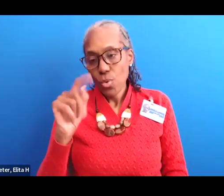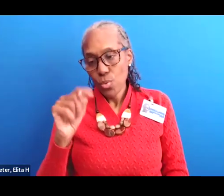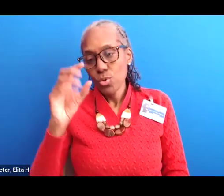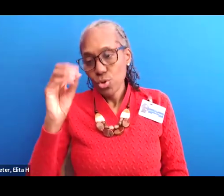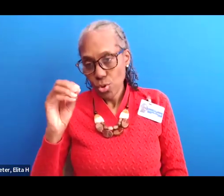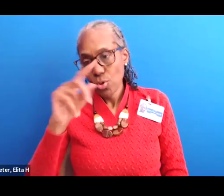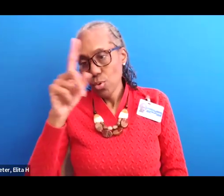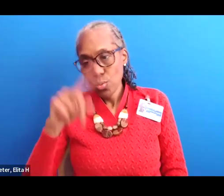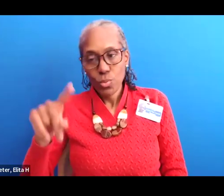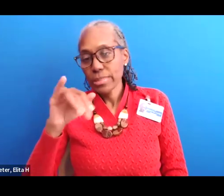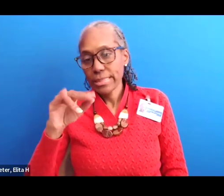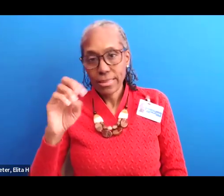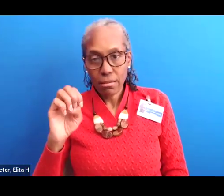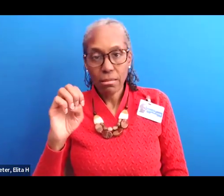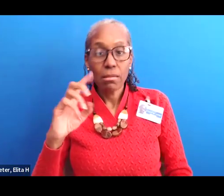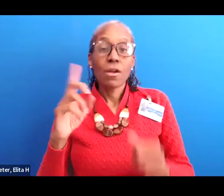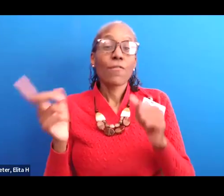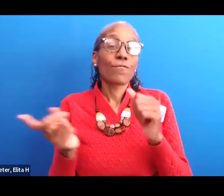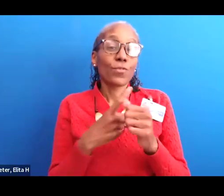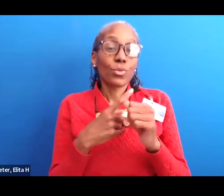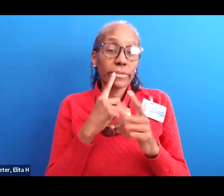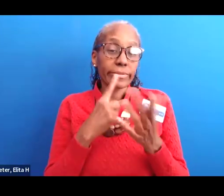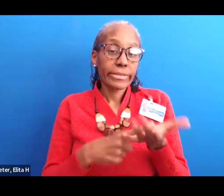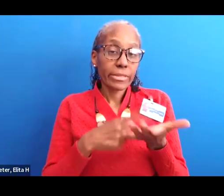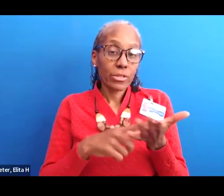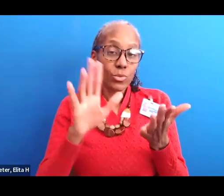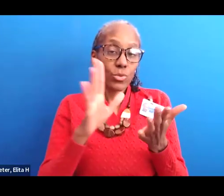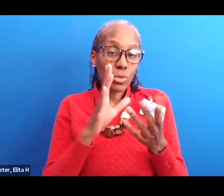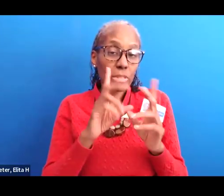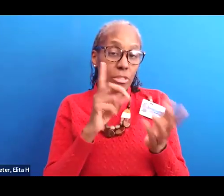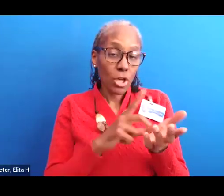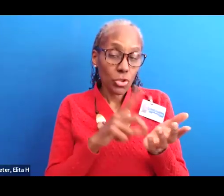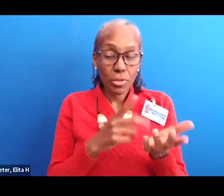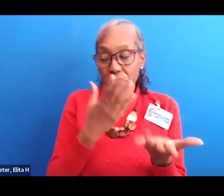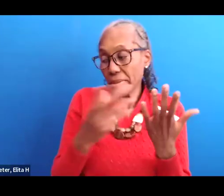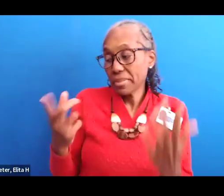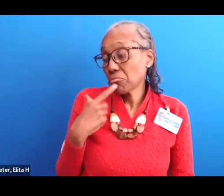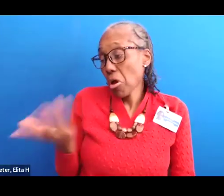talk with your doctor first, make sure it's the right thing with you. He might say, well, try it and see how it goes.